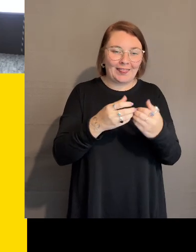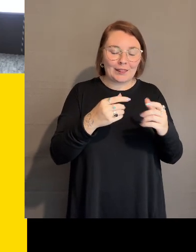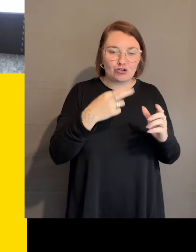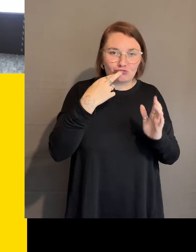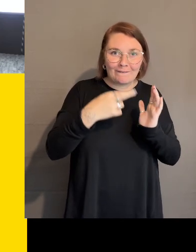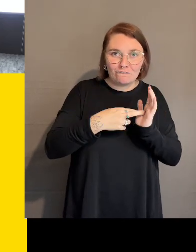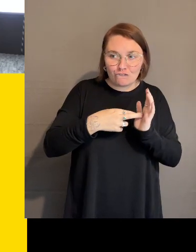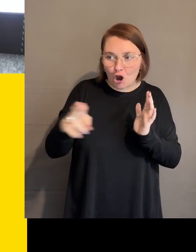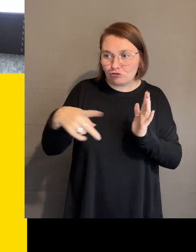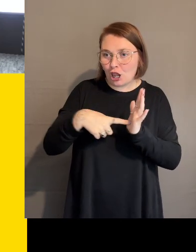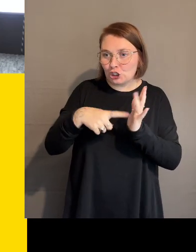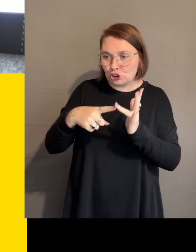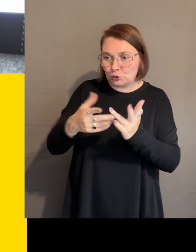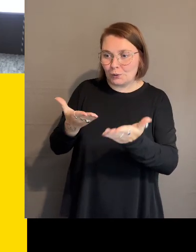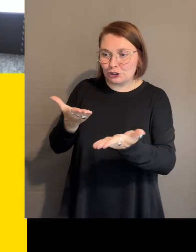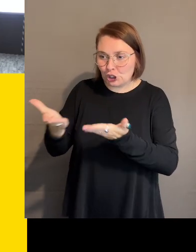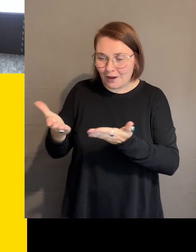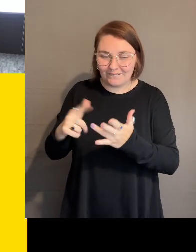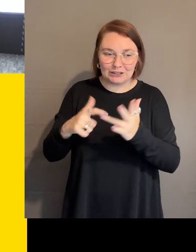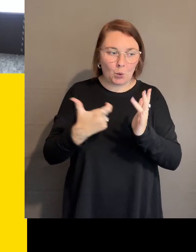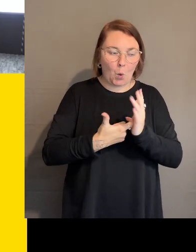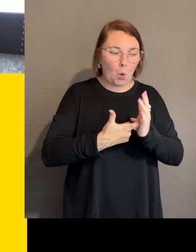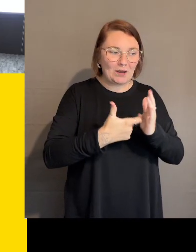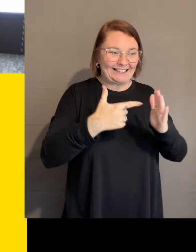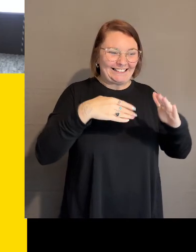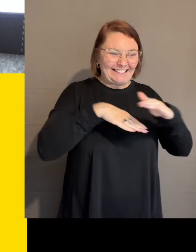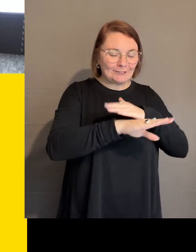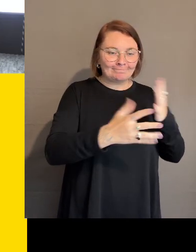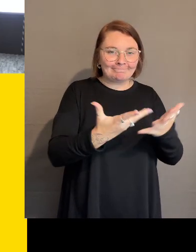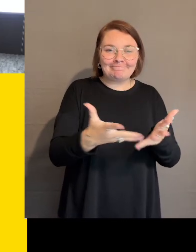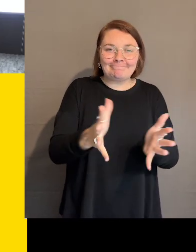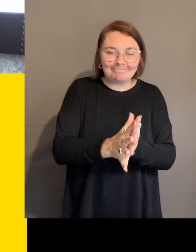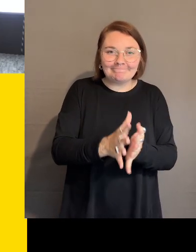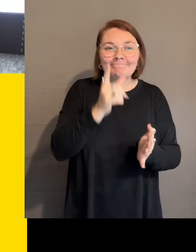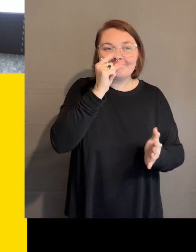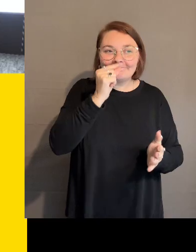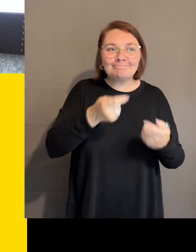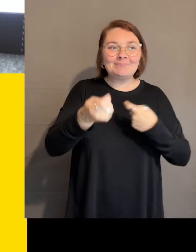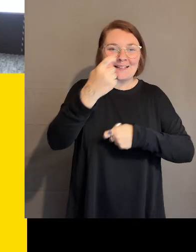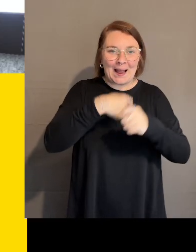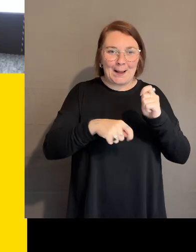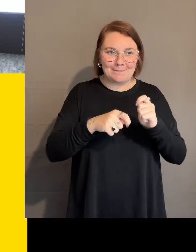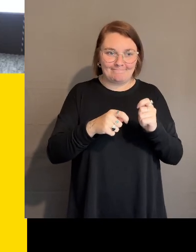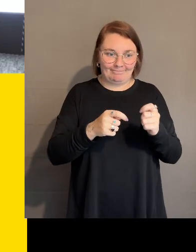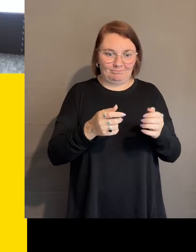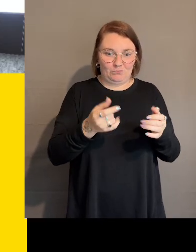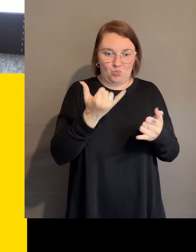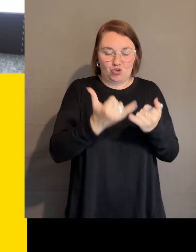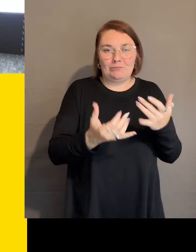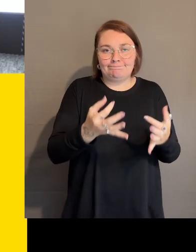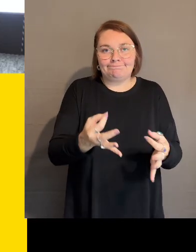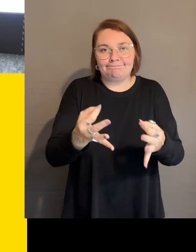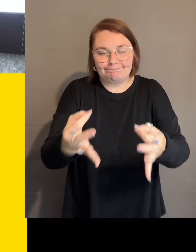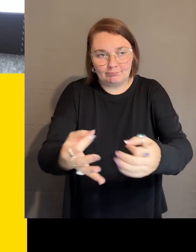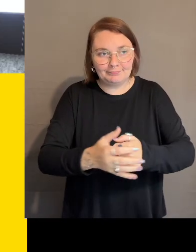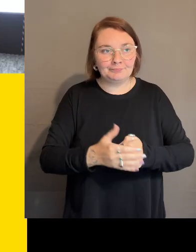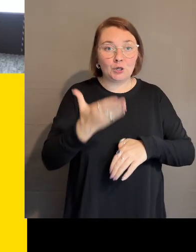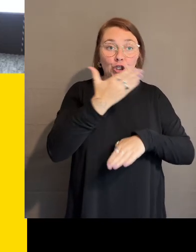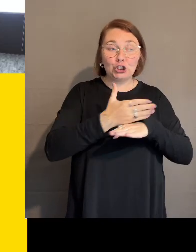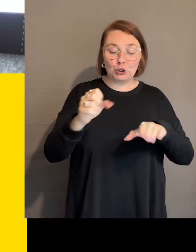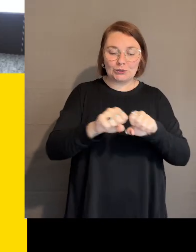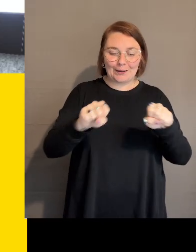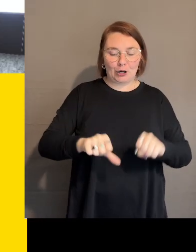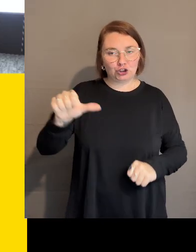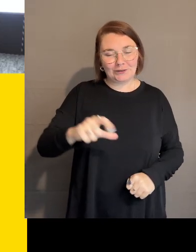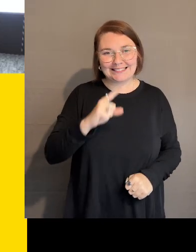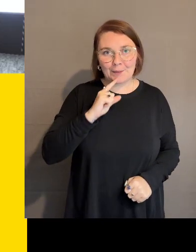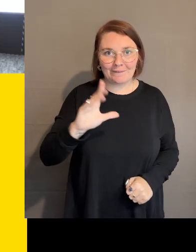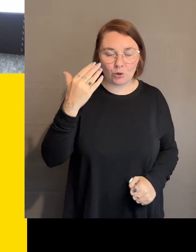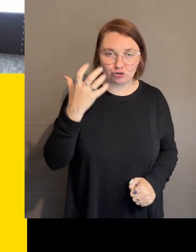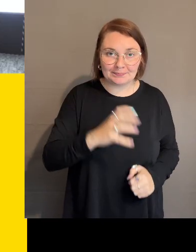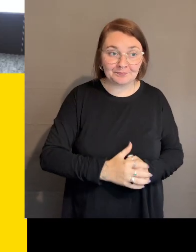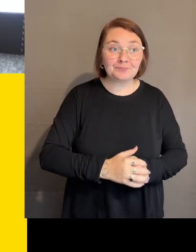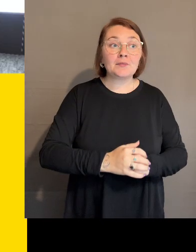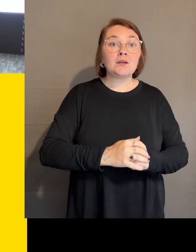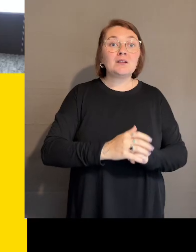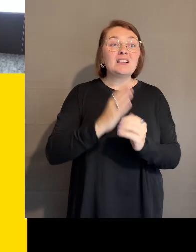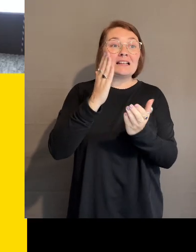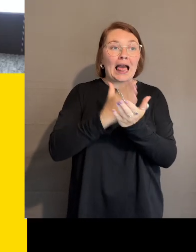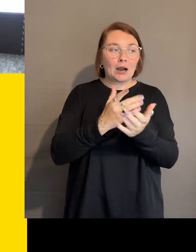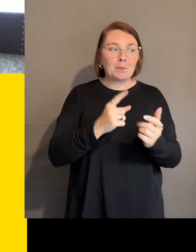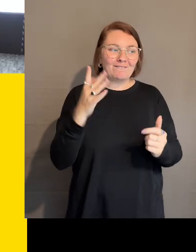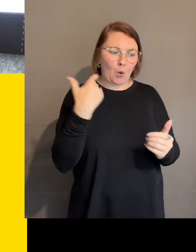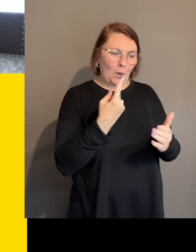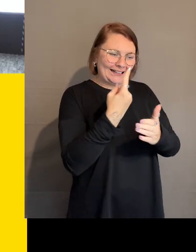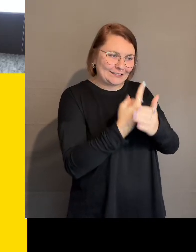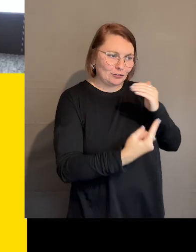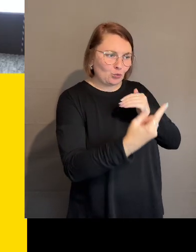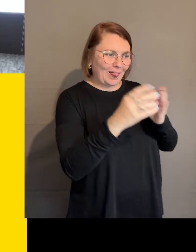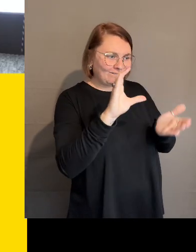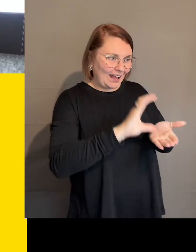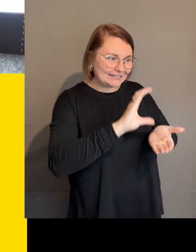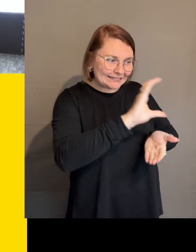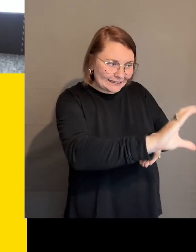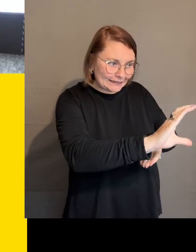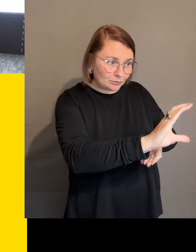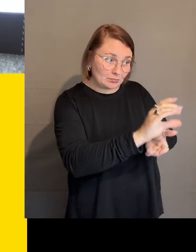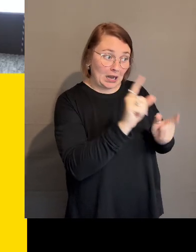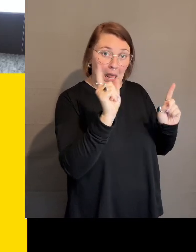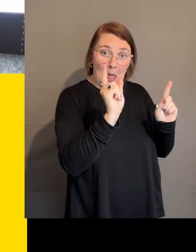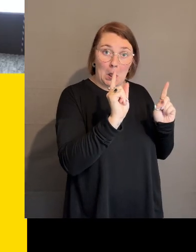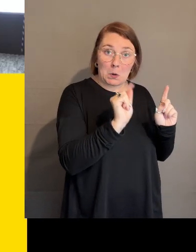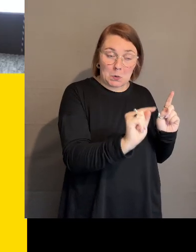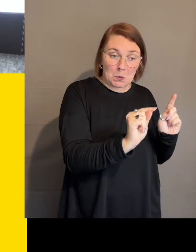referrals into services or getting access to things, then you could potentially have those sorts of delays. This new scheme, should have said this before, sorry, essentially moves what's now an individualized funding scheme into